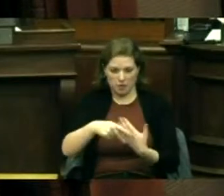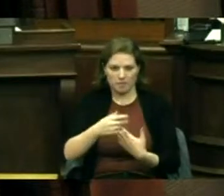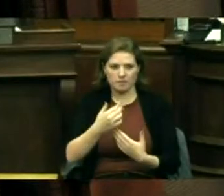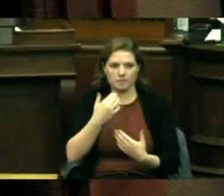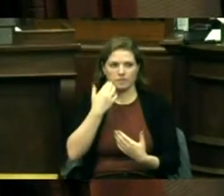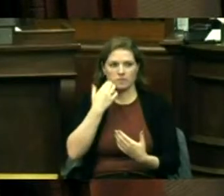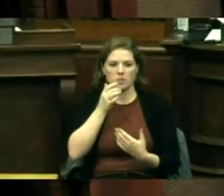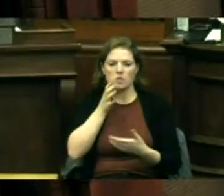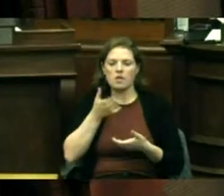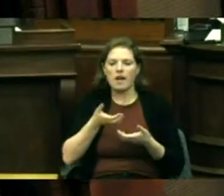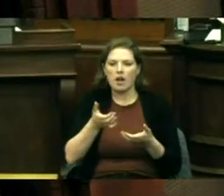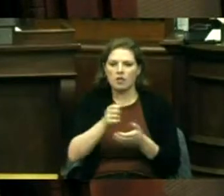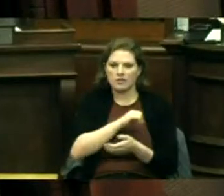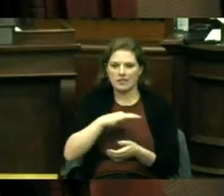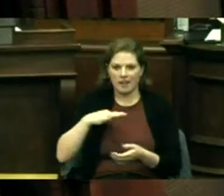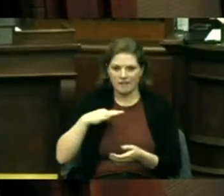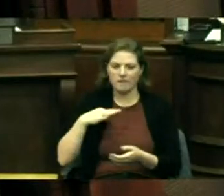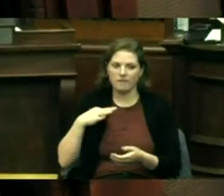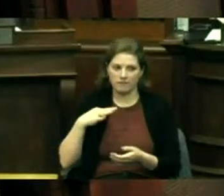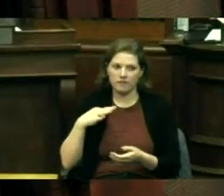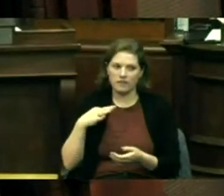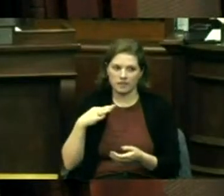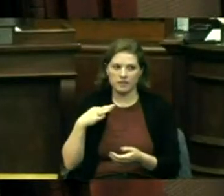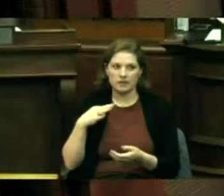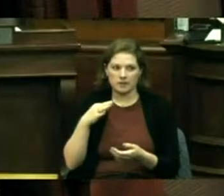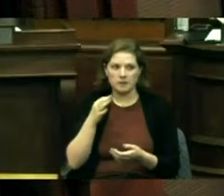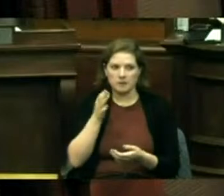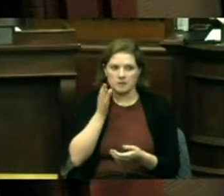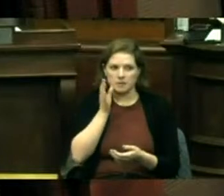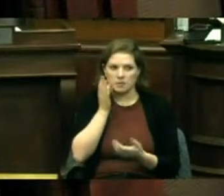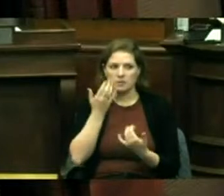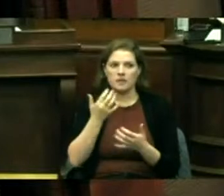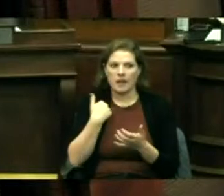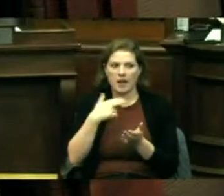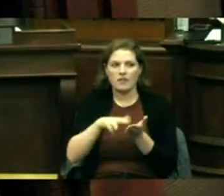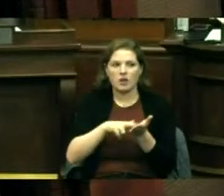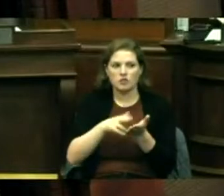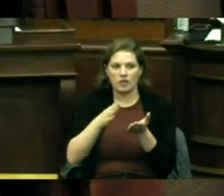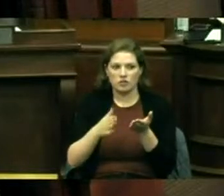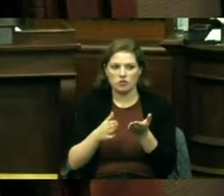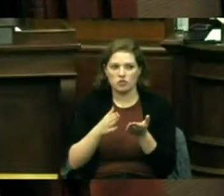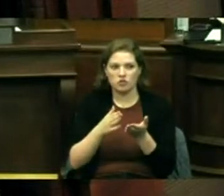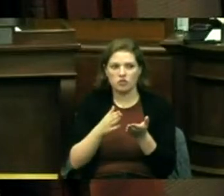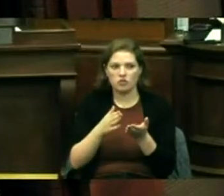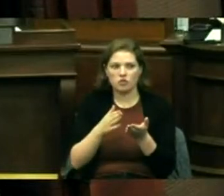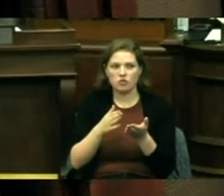program. So with this particular